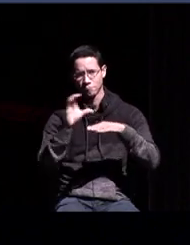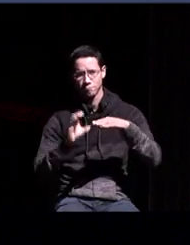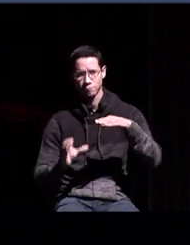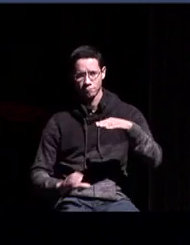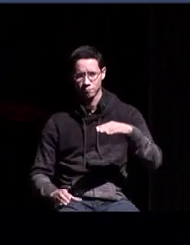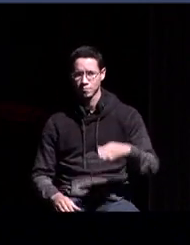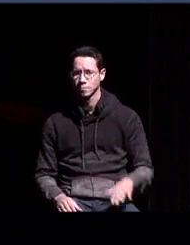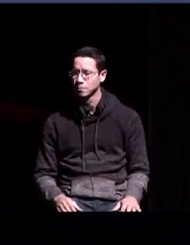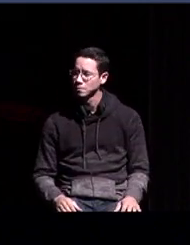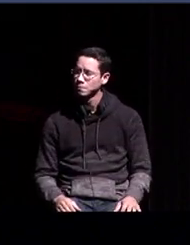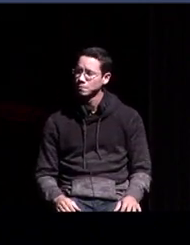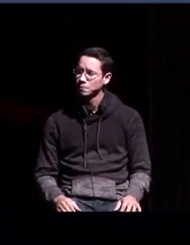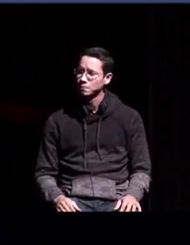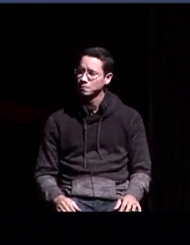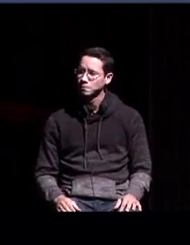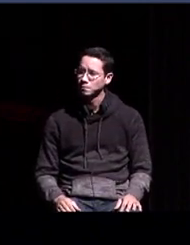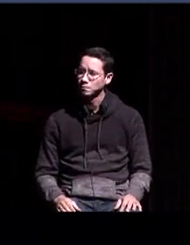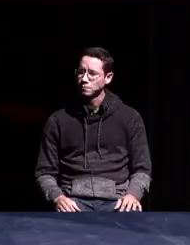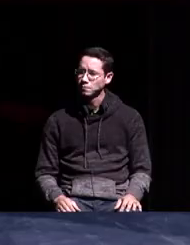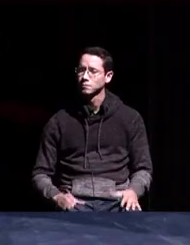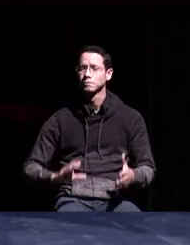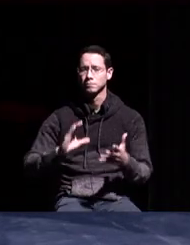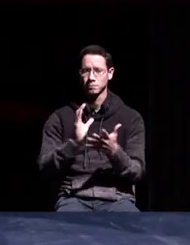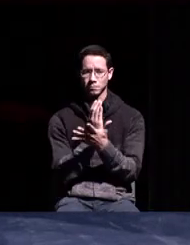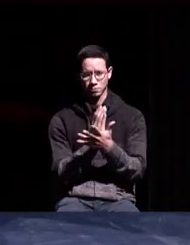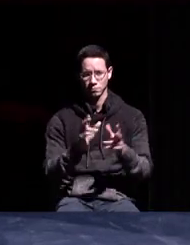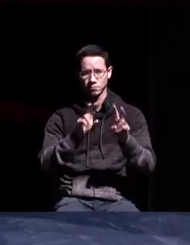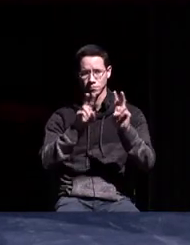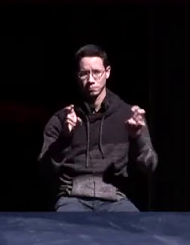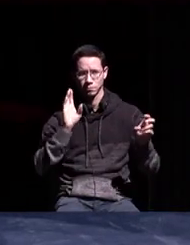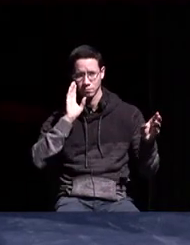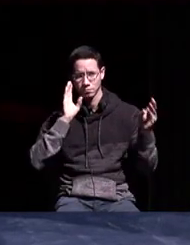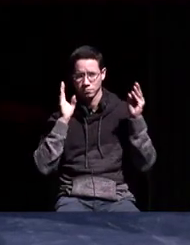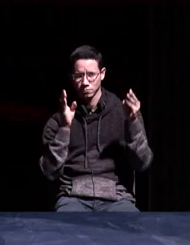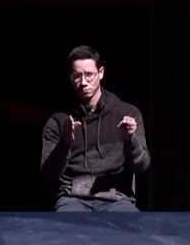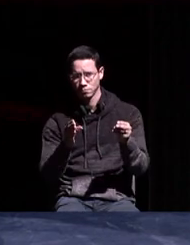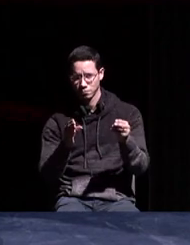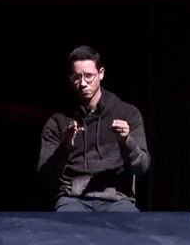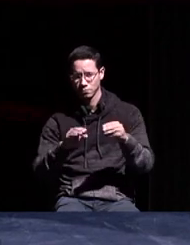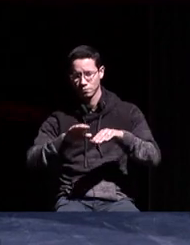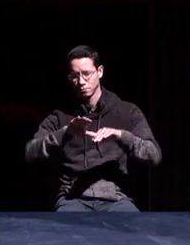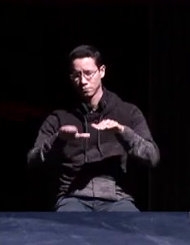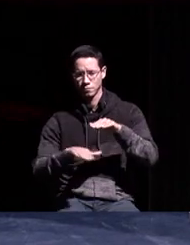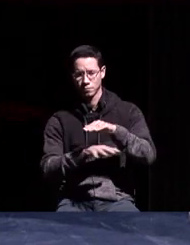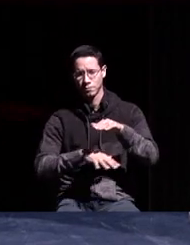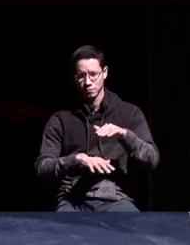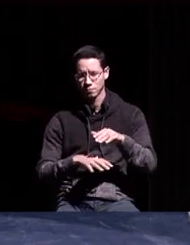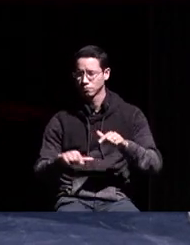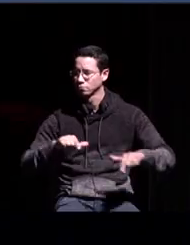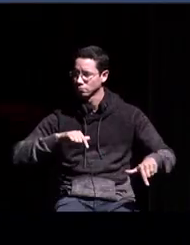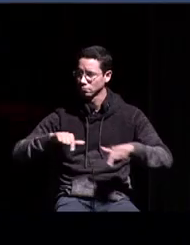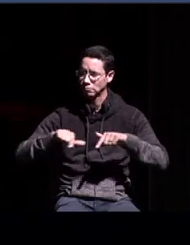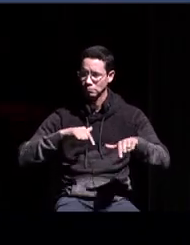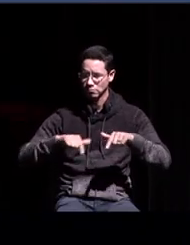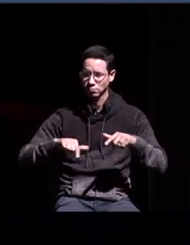We’ll emphasize a few aspects and discuss the precariousness of work. We’ll discuss such aspect as gender,